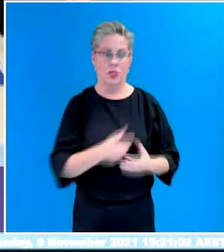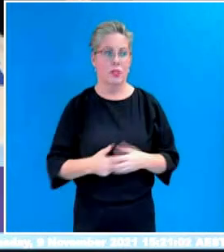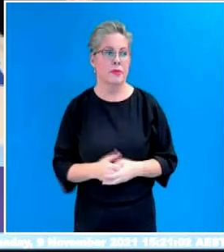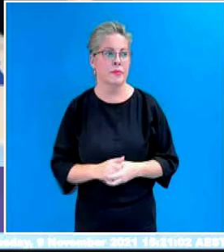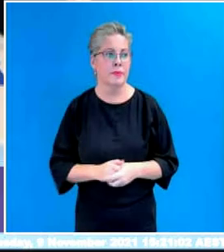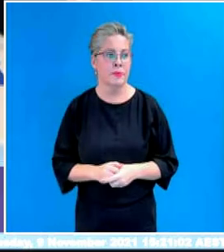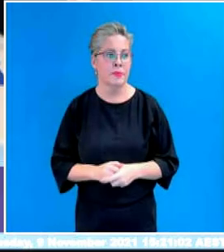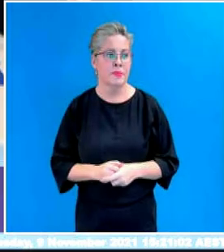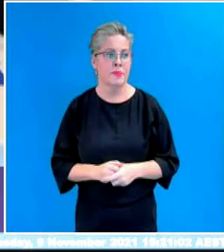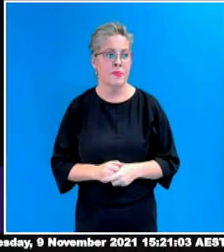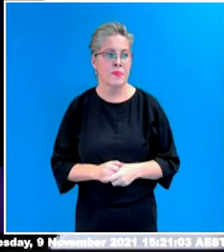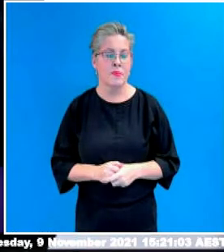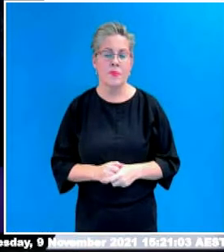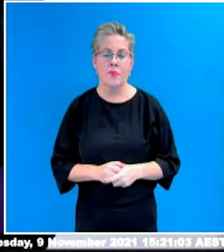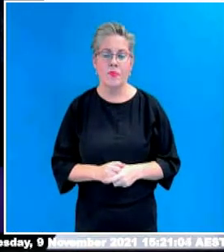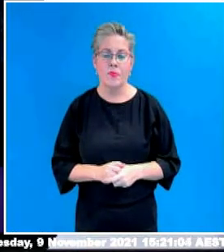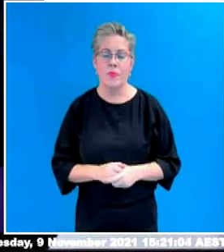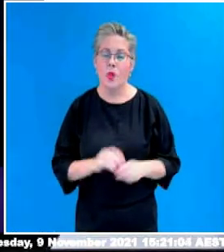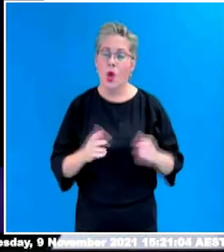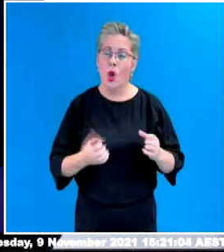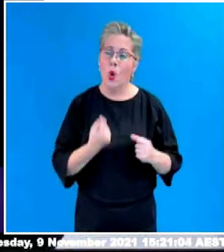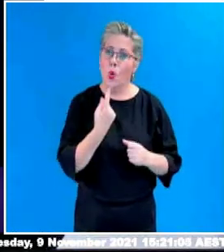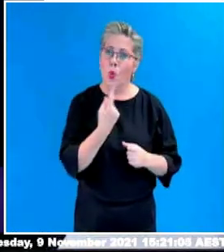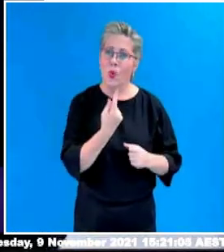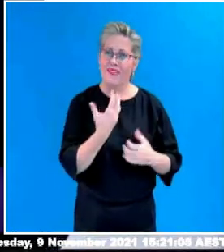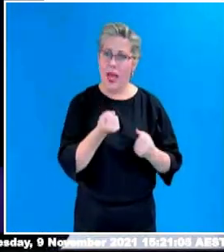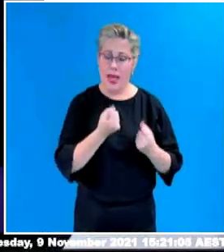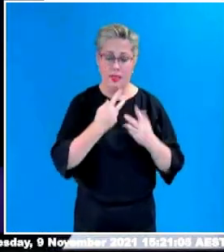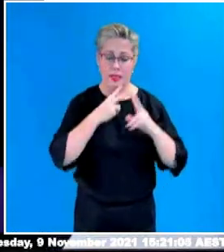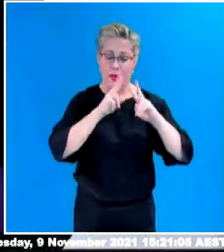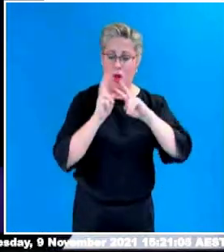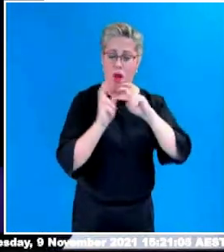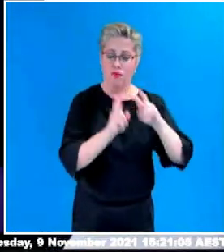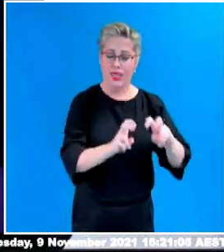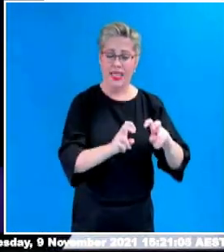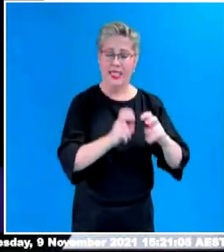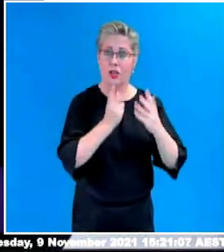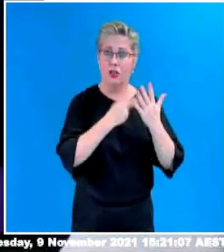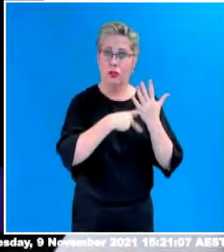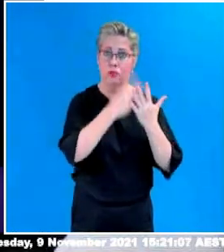prepared by Rosemary Kayess and Therese Sands? Yes, I have.